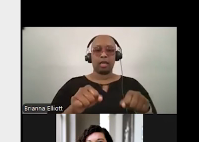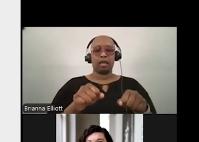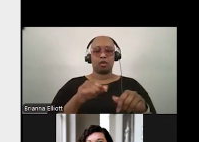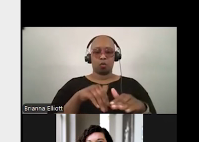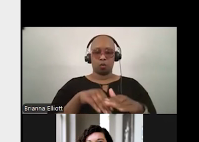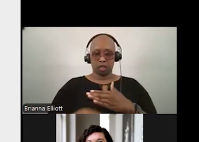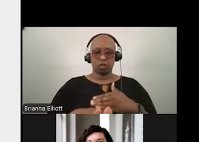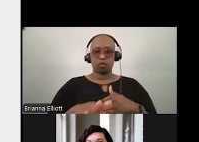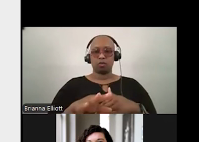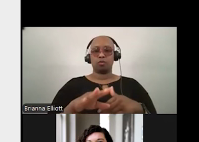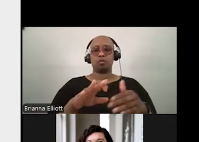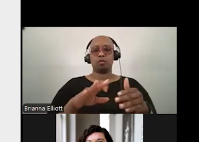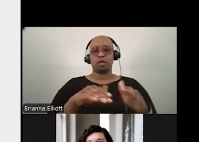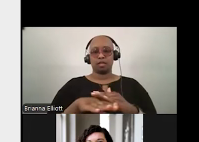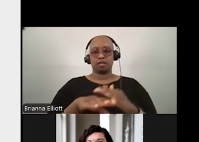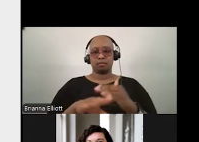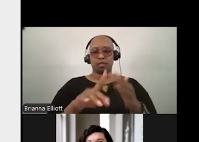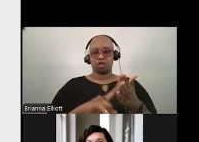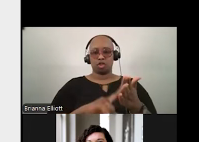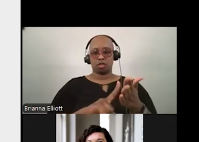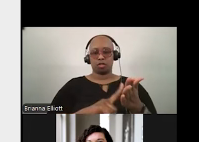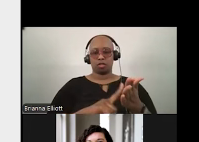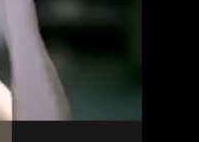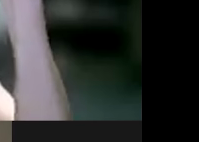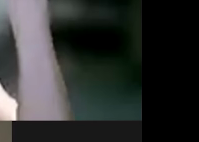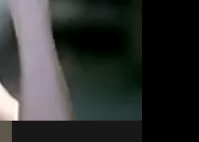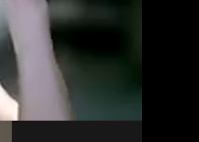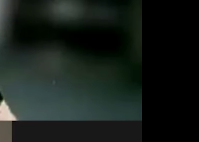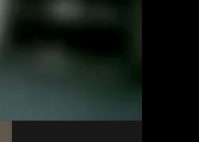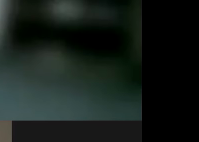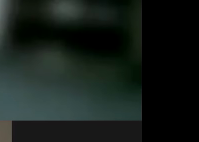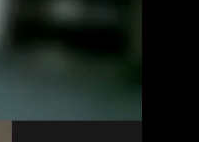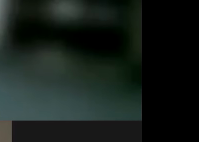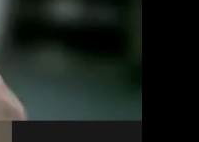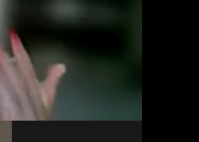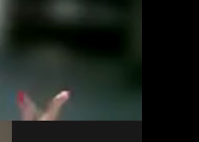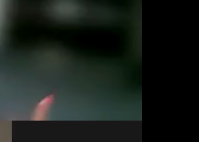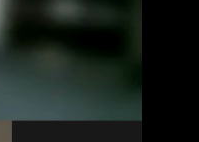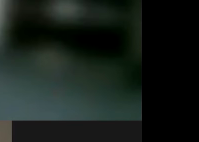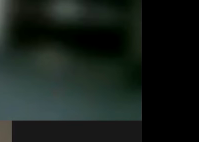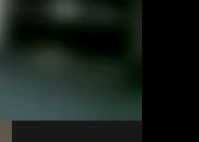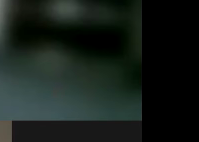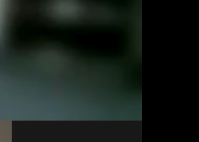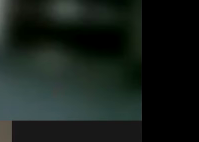Okay, so that is our highle overview or slightly less highle overview. Now let's see some of this